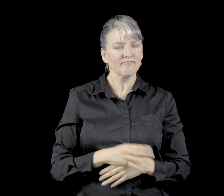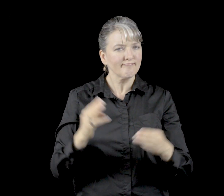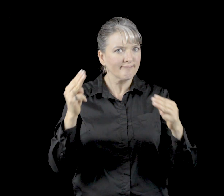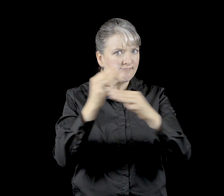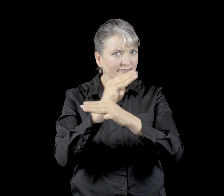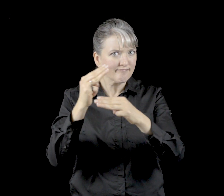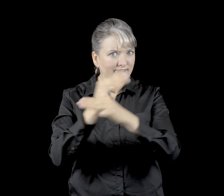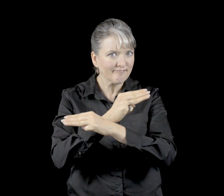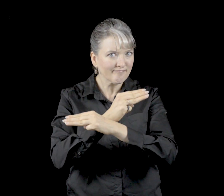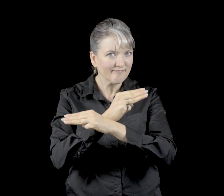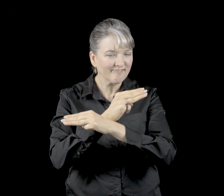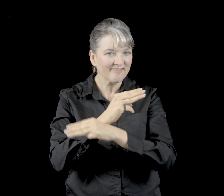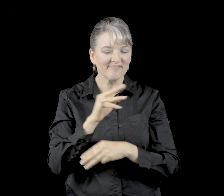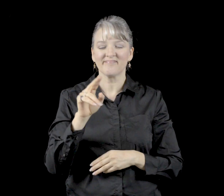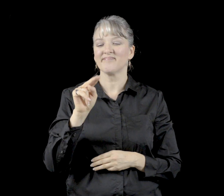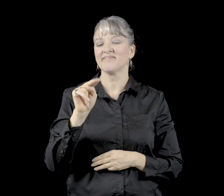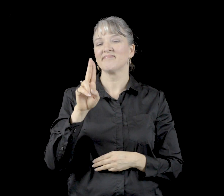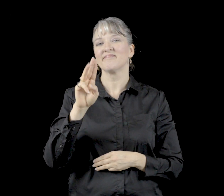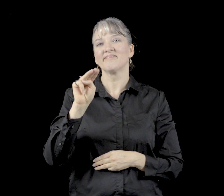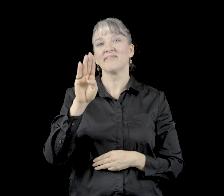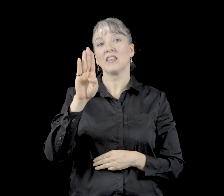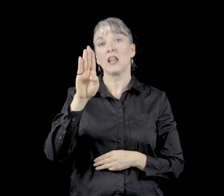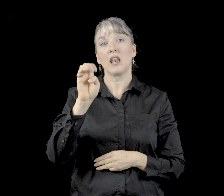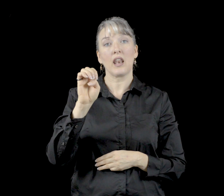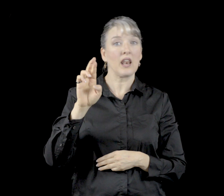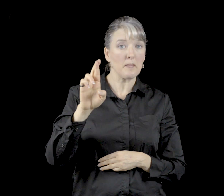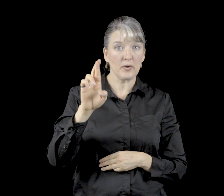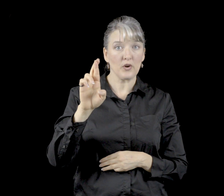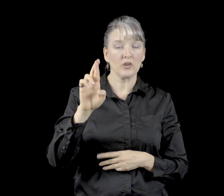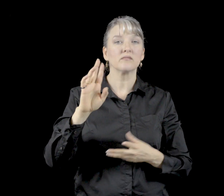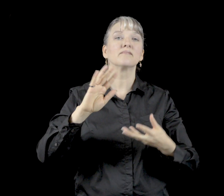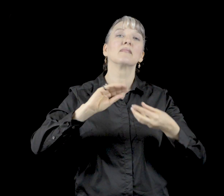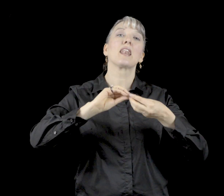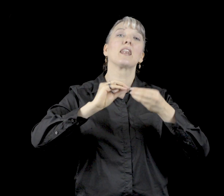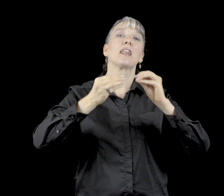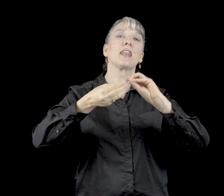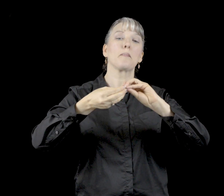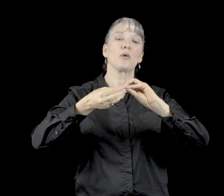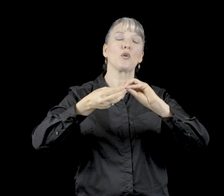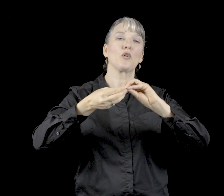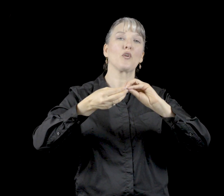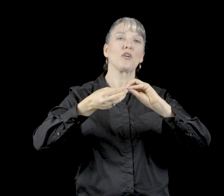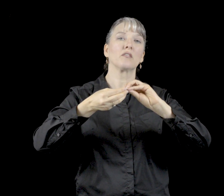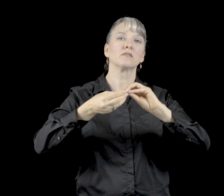Or calculation N-U-M-B-E-R Number